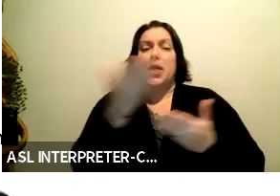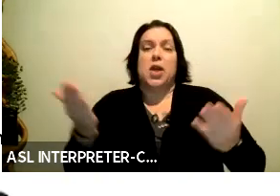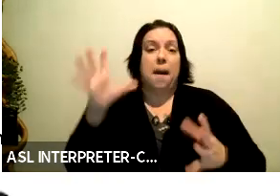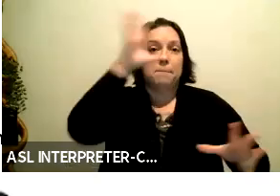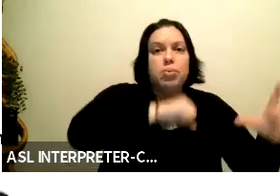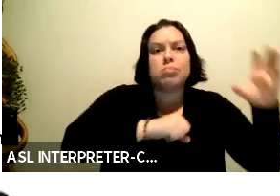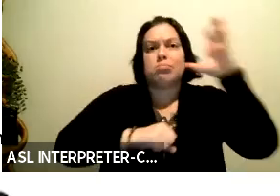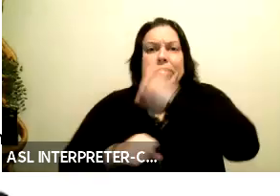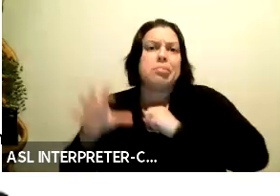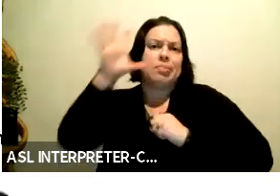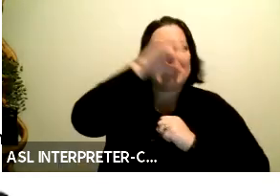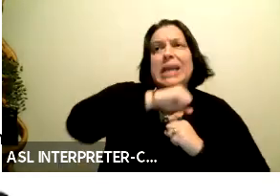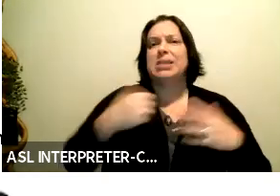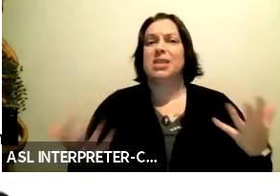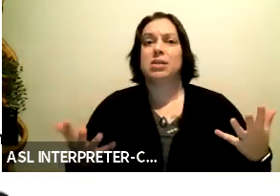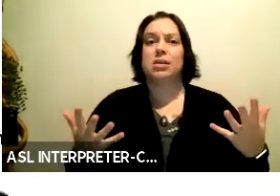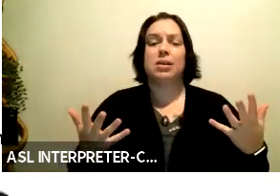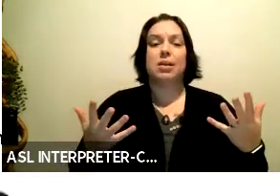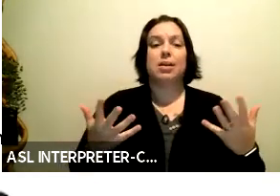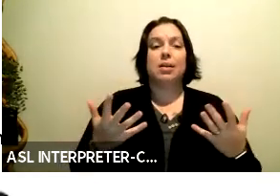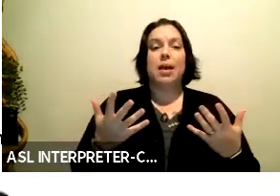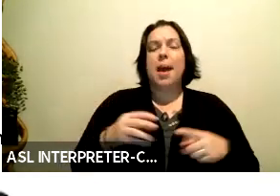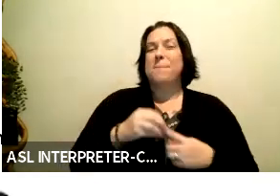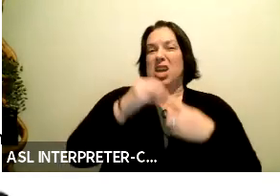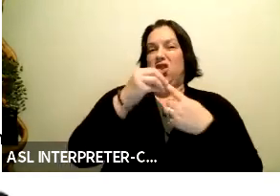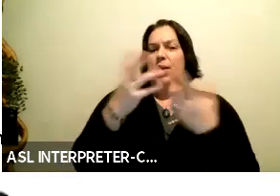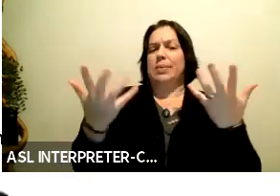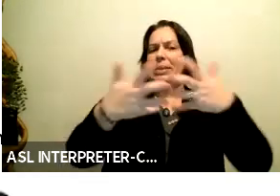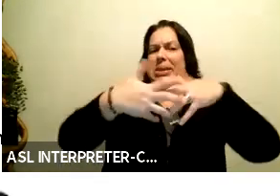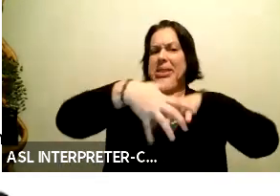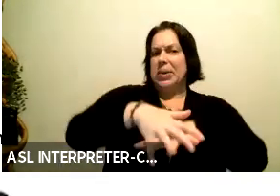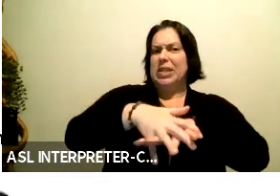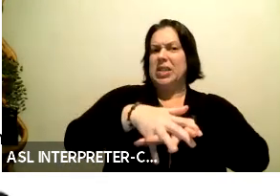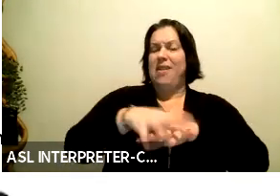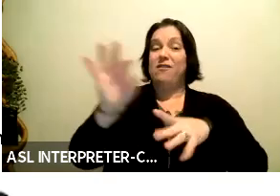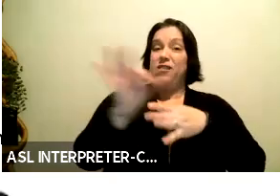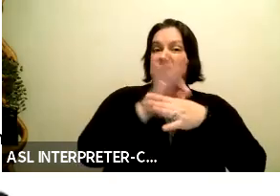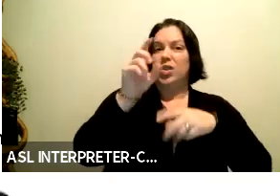integrating access and functional needs, maybe this story will resonate with you.